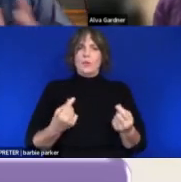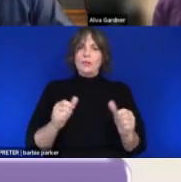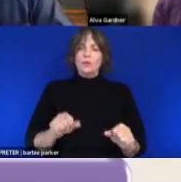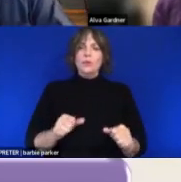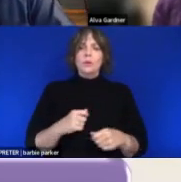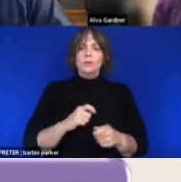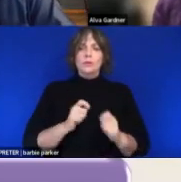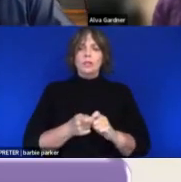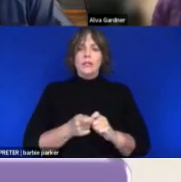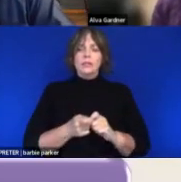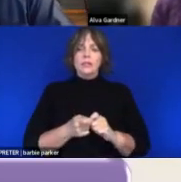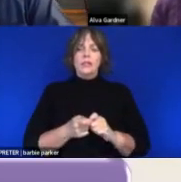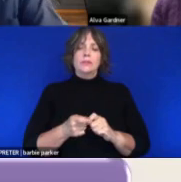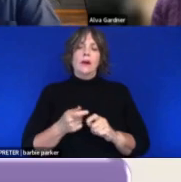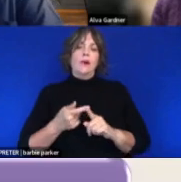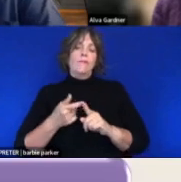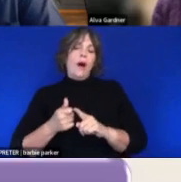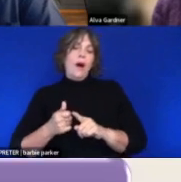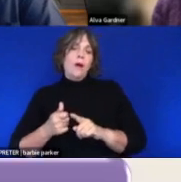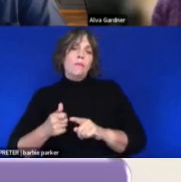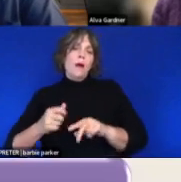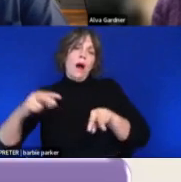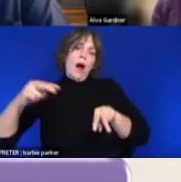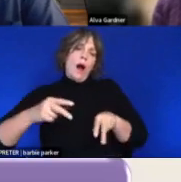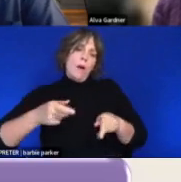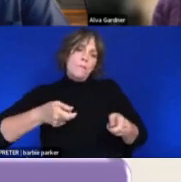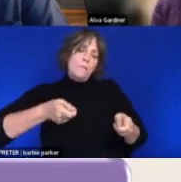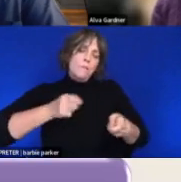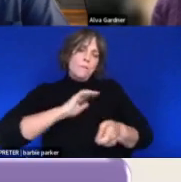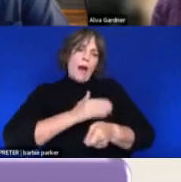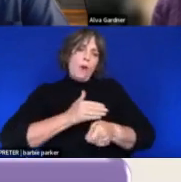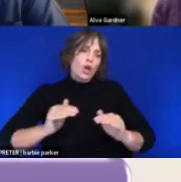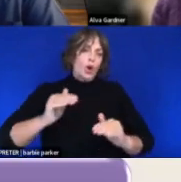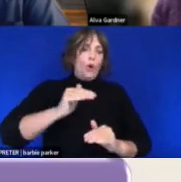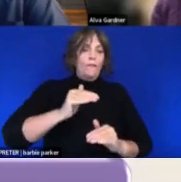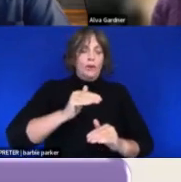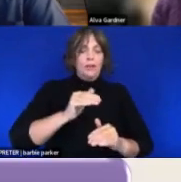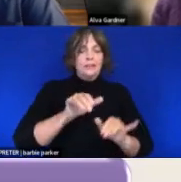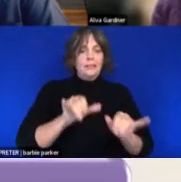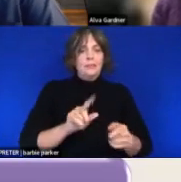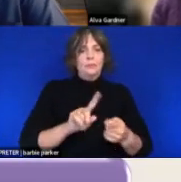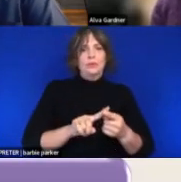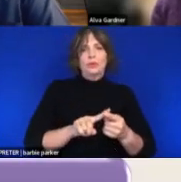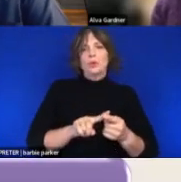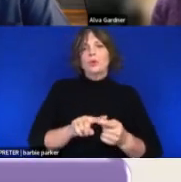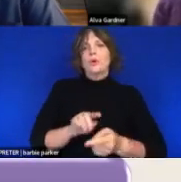to a power with system. And as we think about that, you know, I've come to the realization that we have really built our